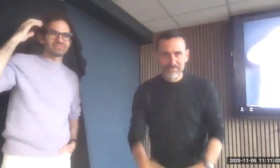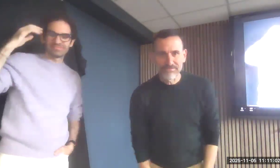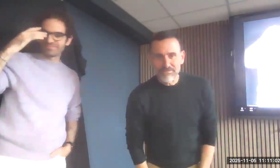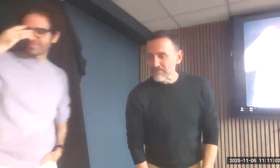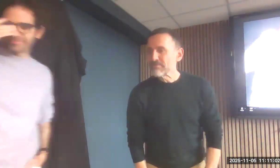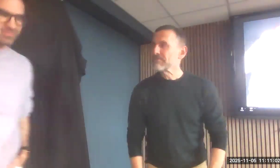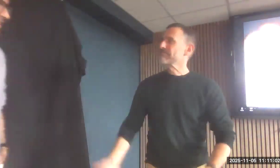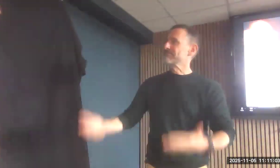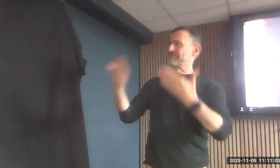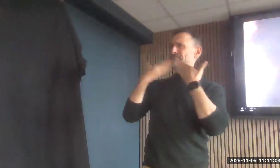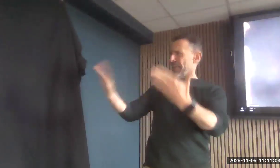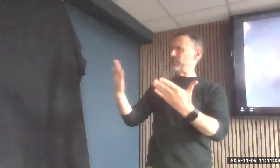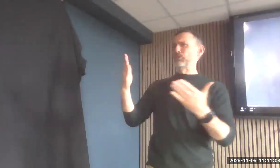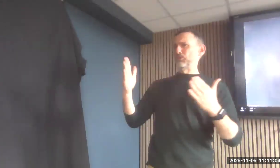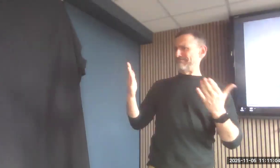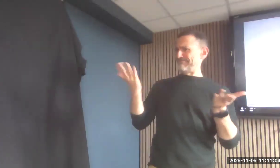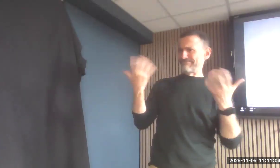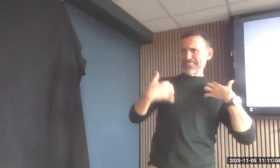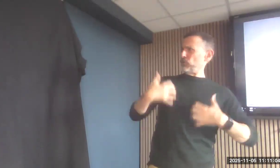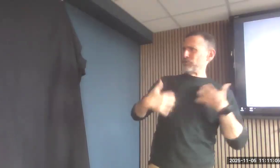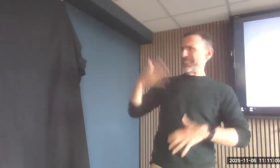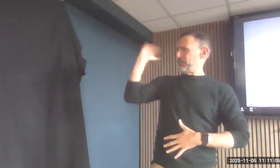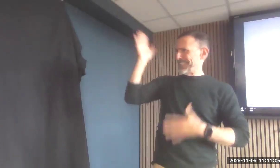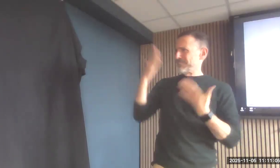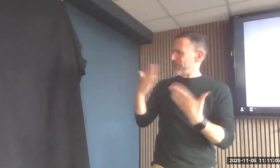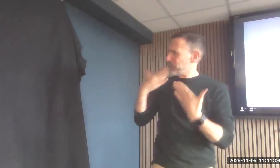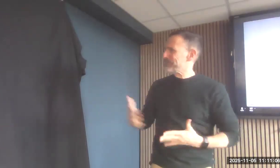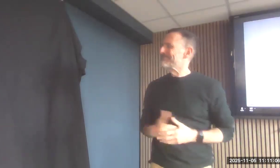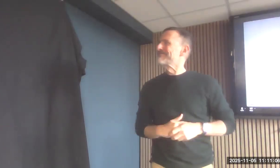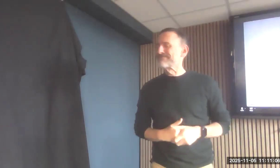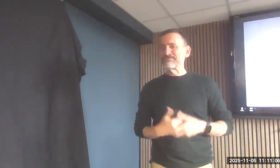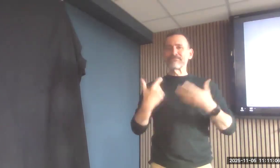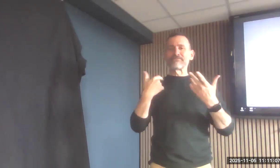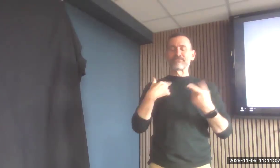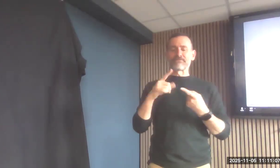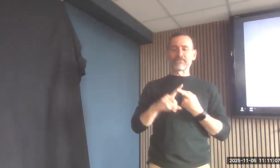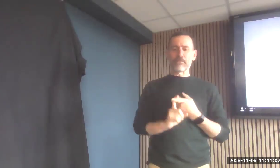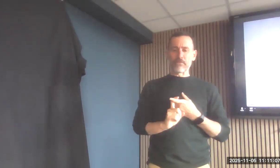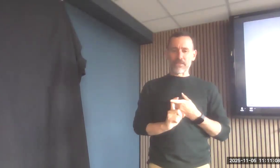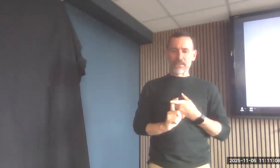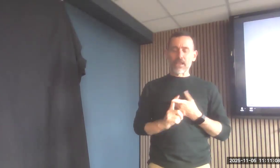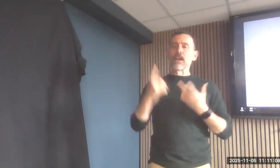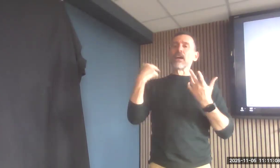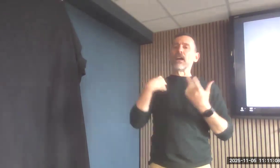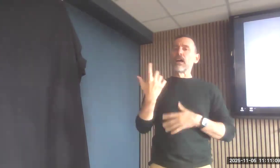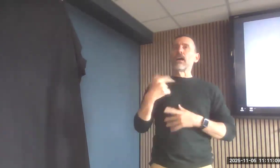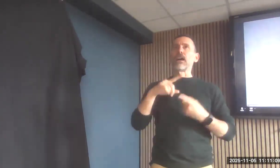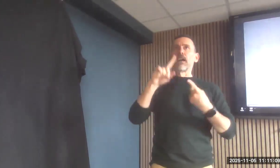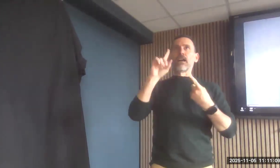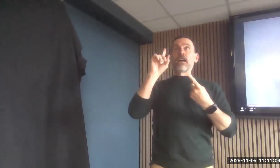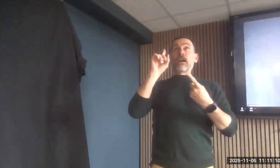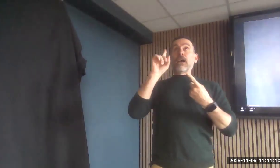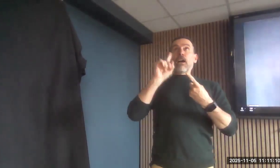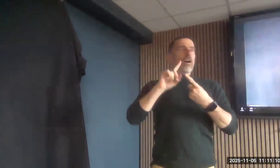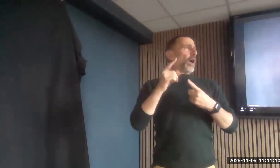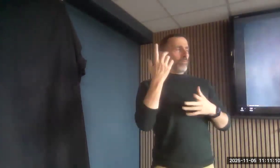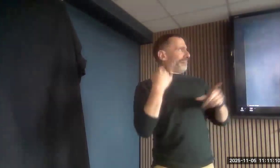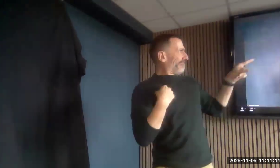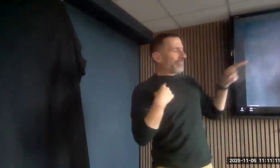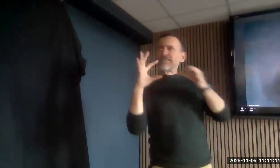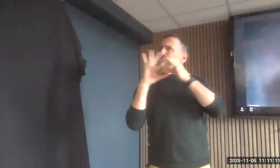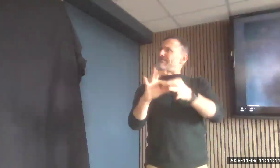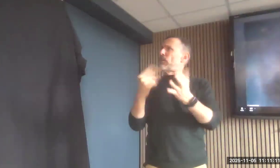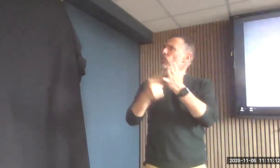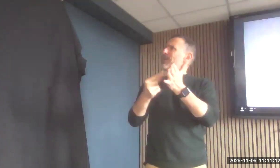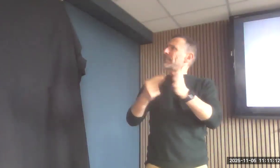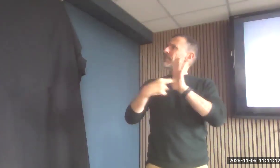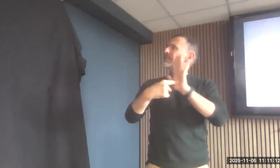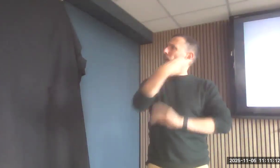Right. Firstly, thank you so much for such a fascinating presentation, Adrien.